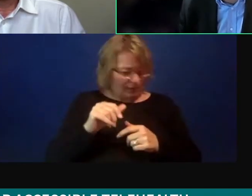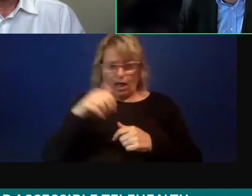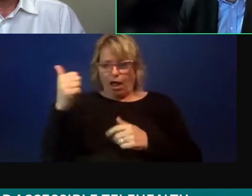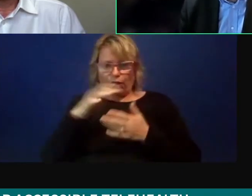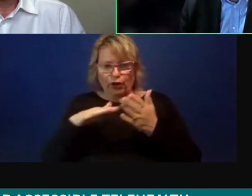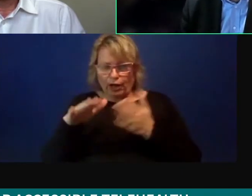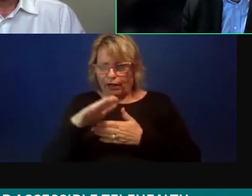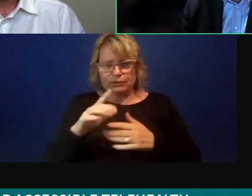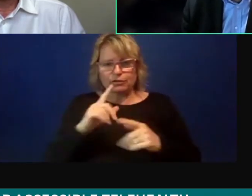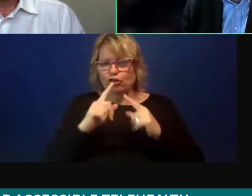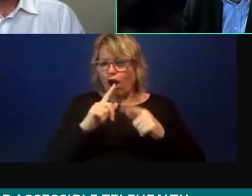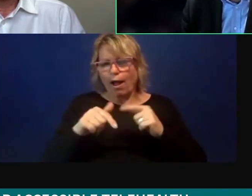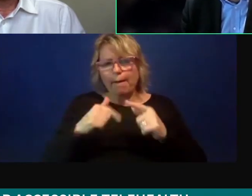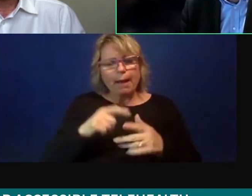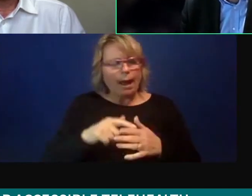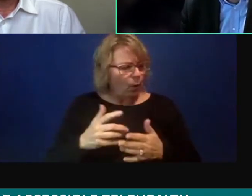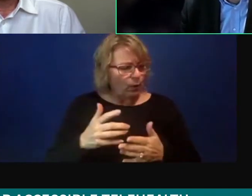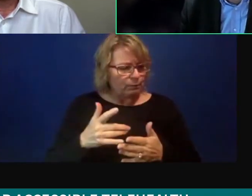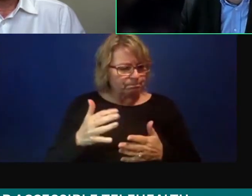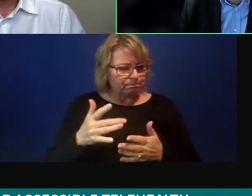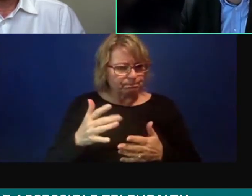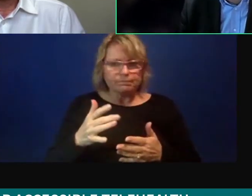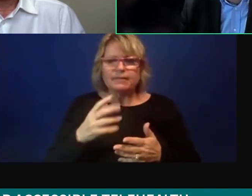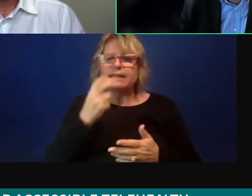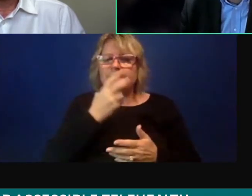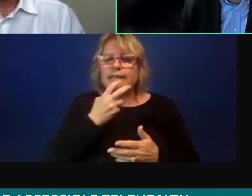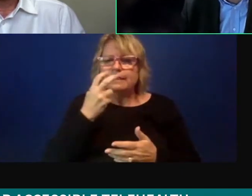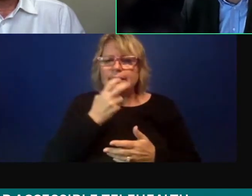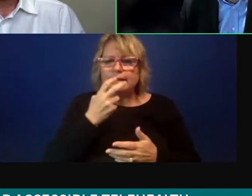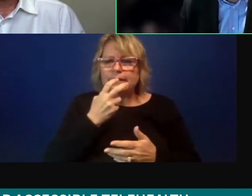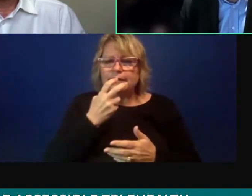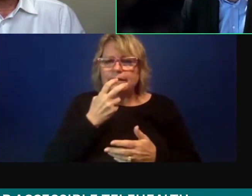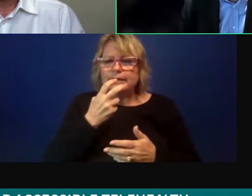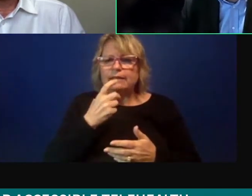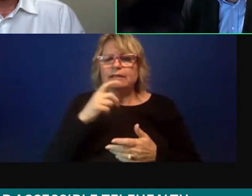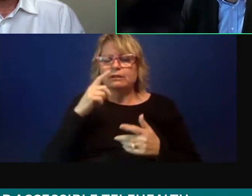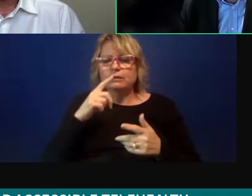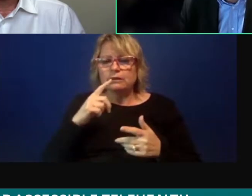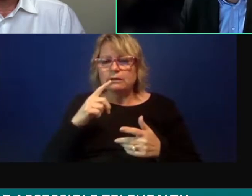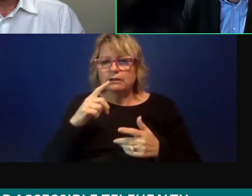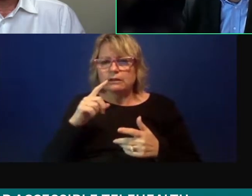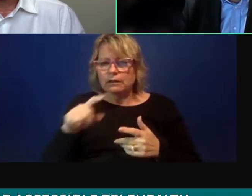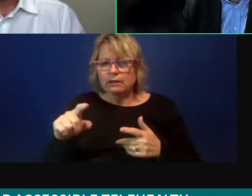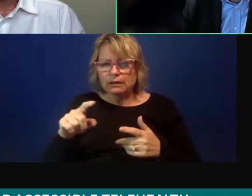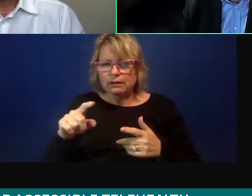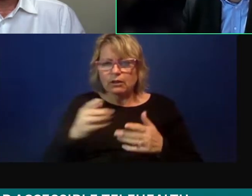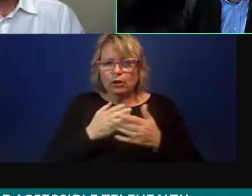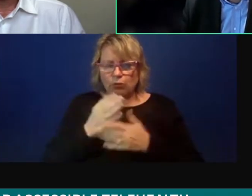talking about something for speech to braille. I went through the presentation and I thought